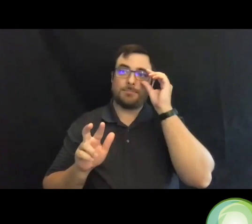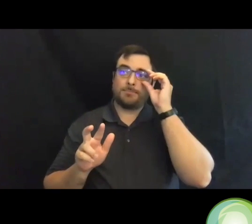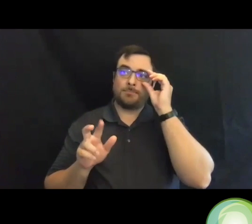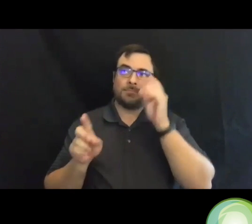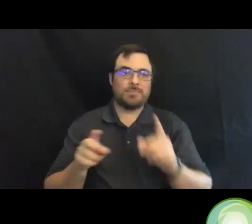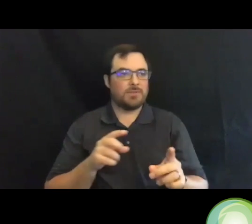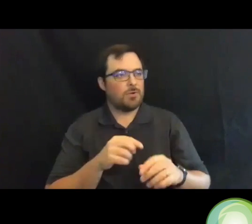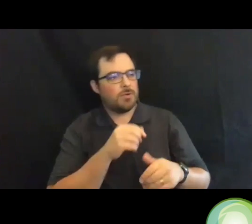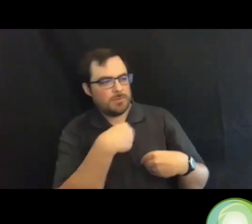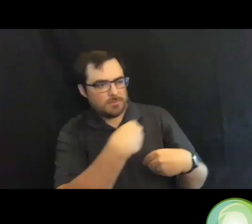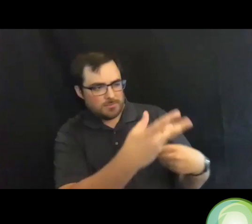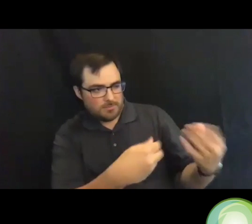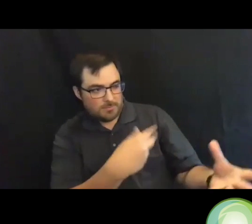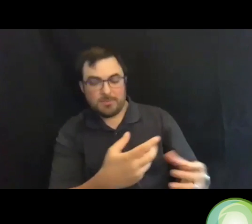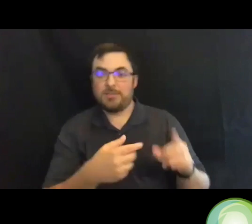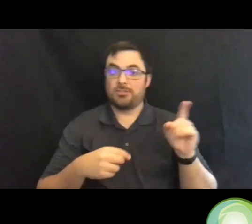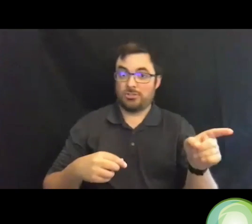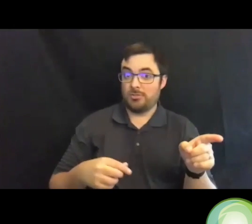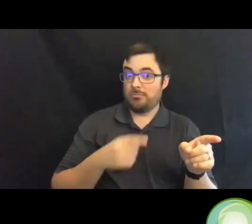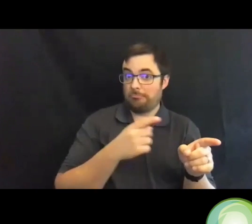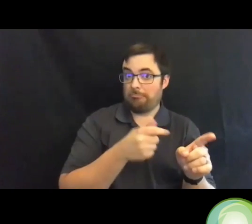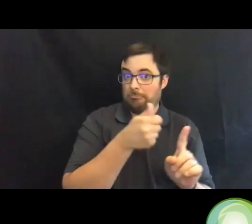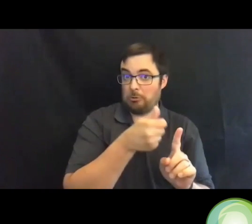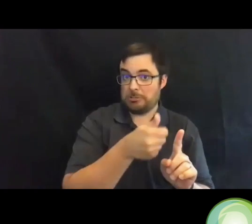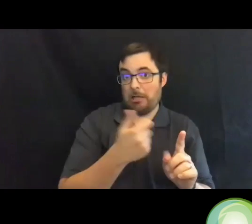seemed like she was actually having more success doing the activity with him